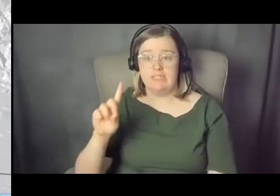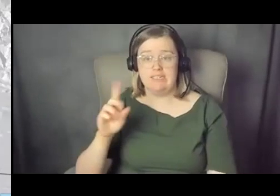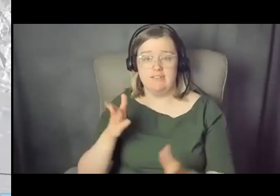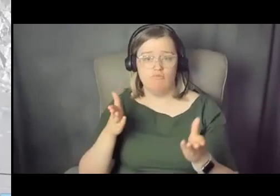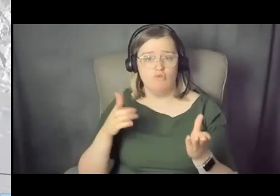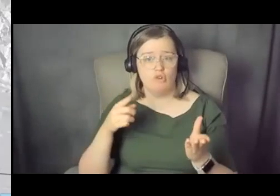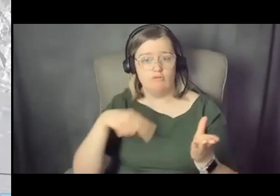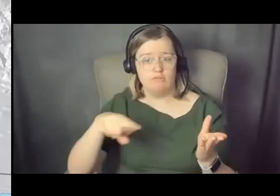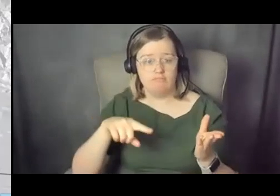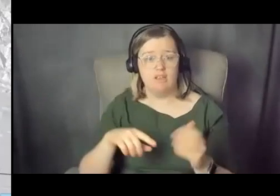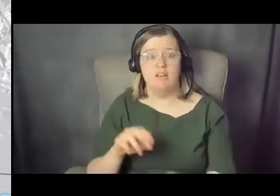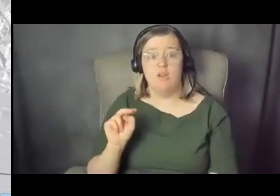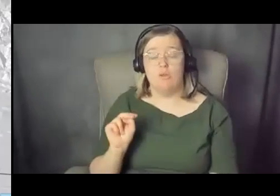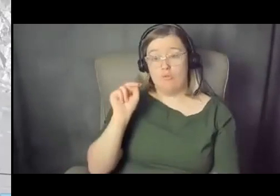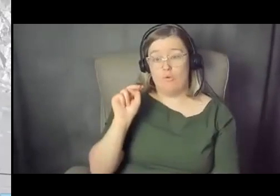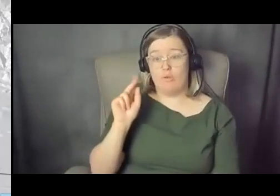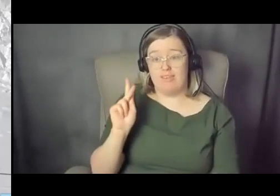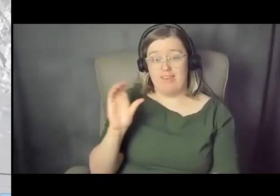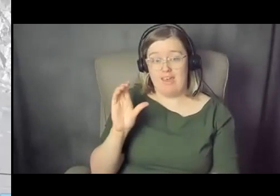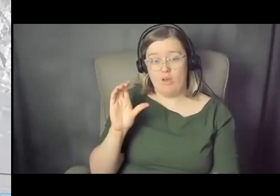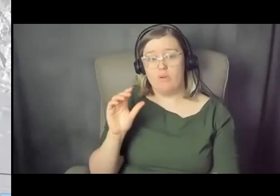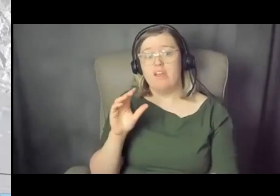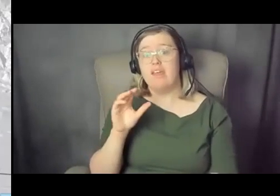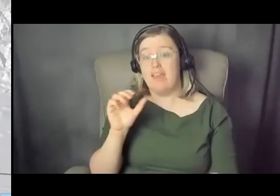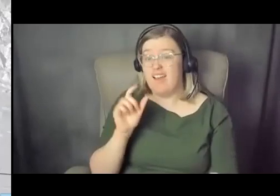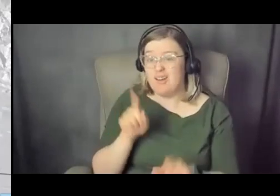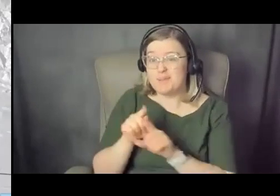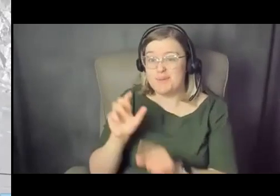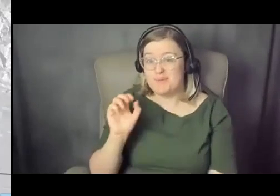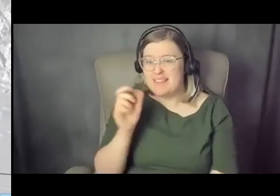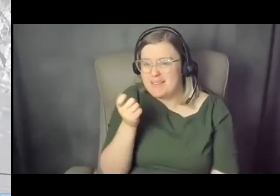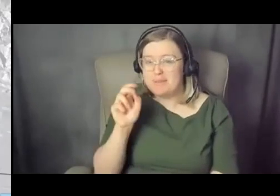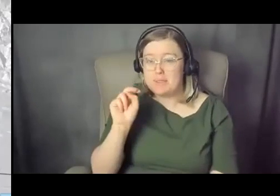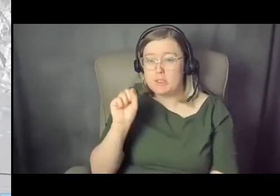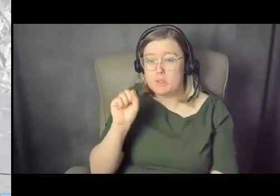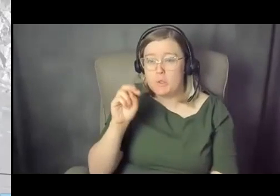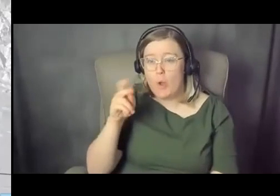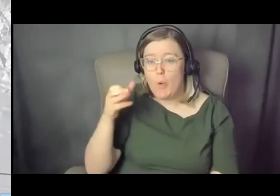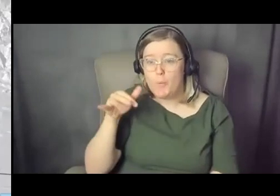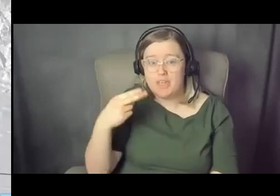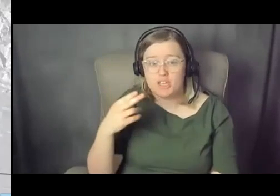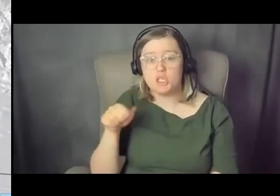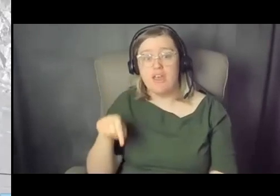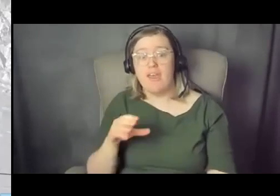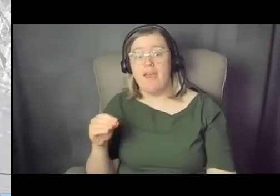So this is the north part of King County, Snohomish county and this is the south, pierce county on this end over here.